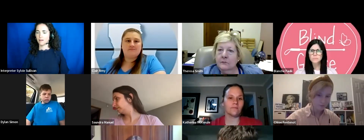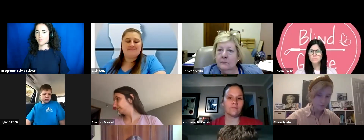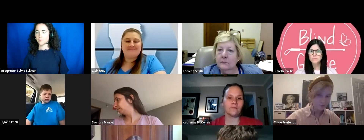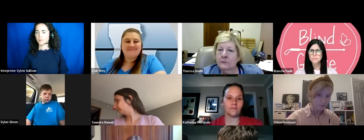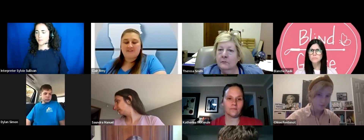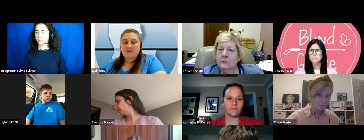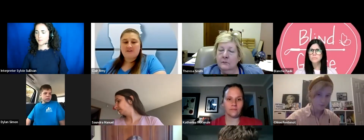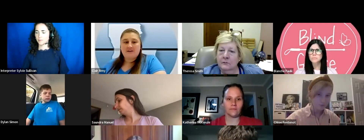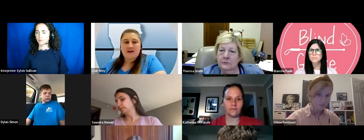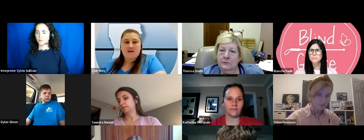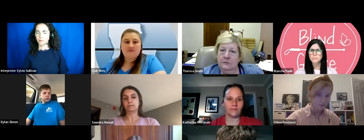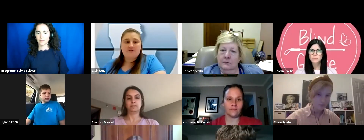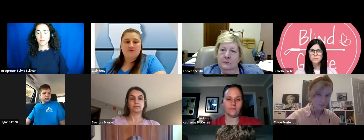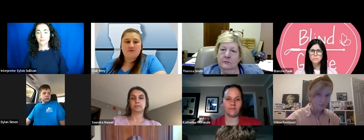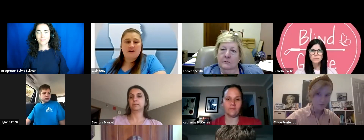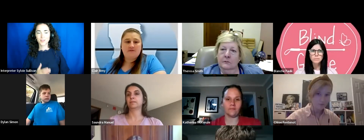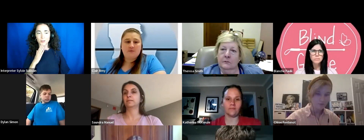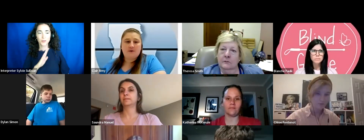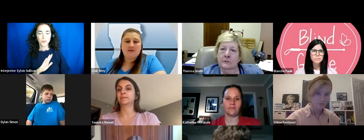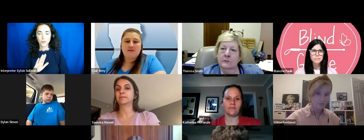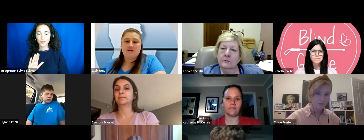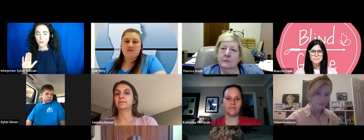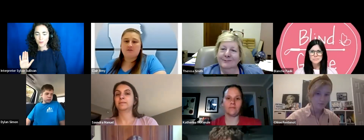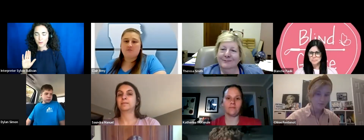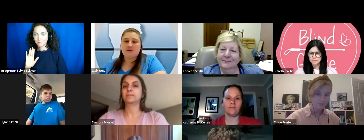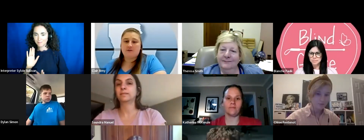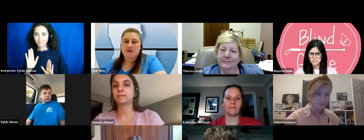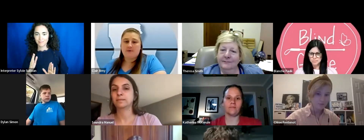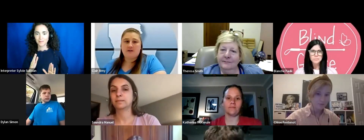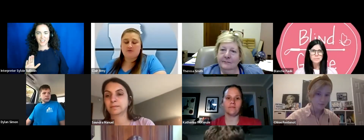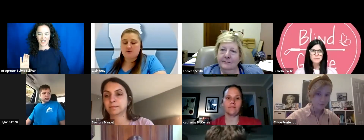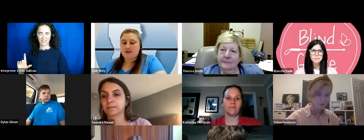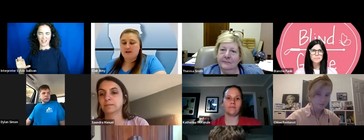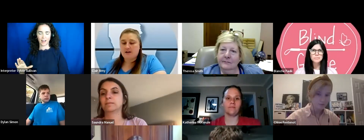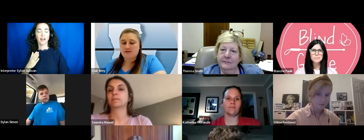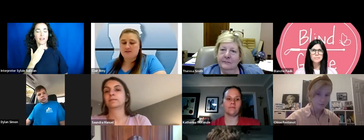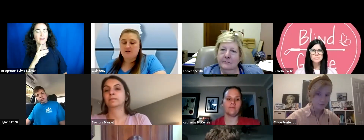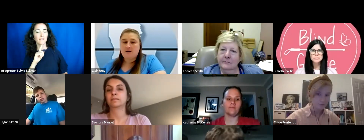Good afternoon, everyone. Thank you so much for coming out and joining us.